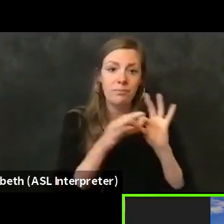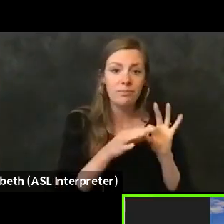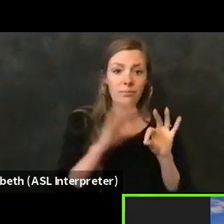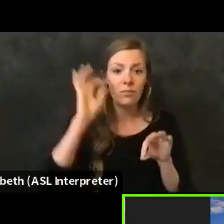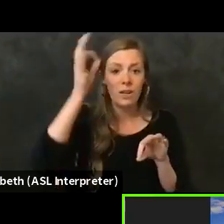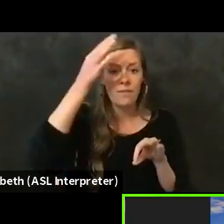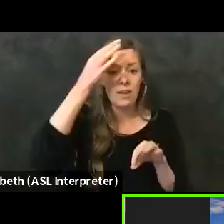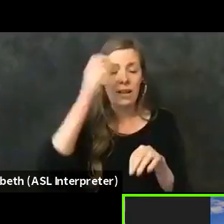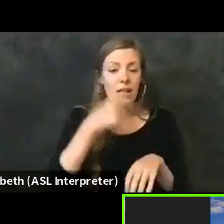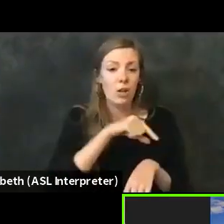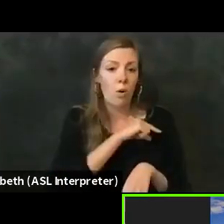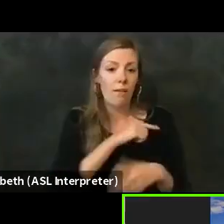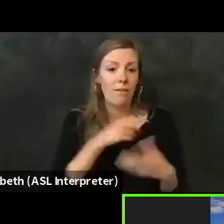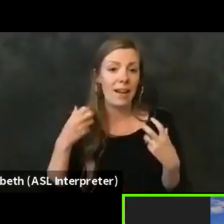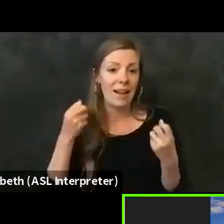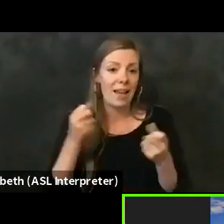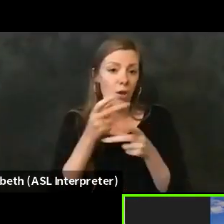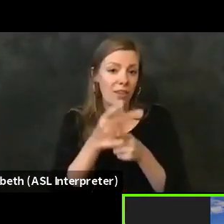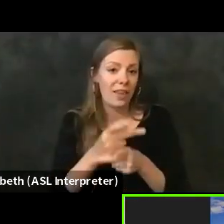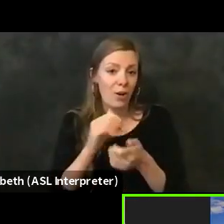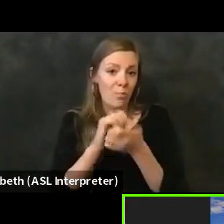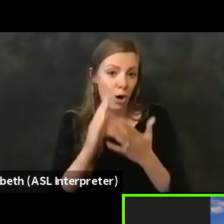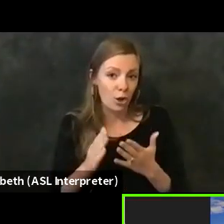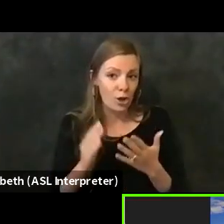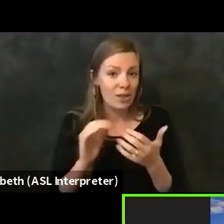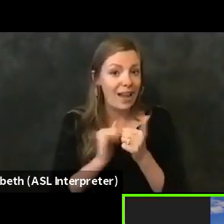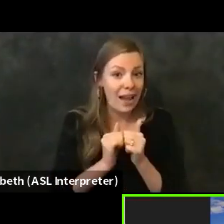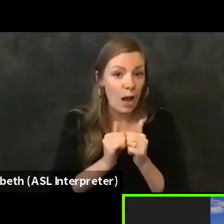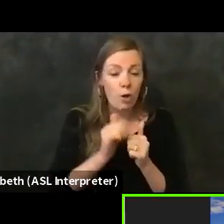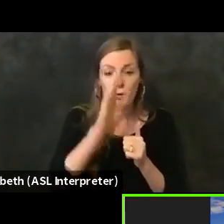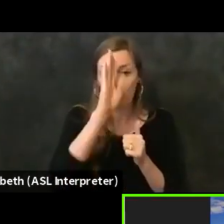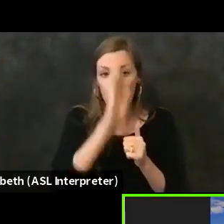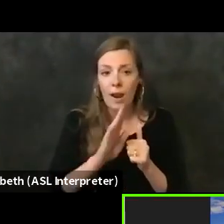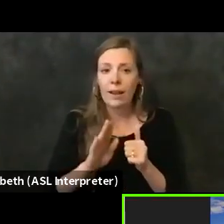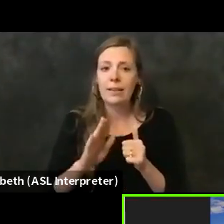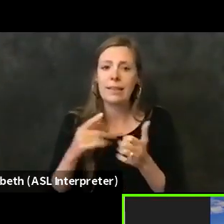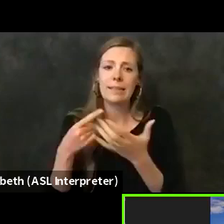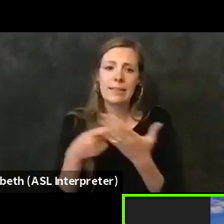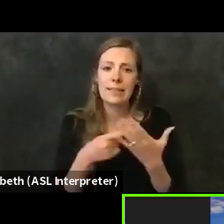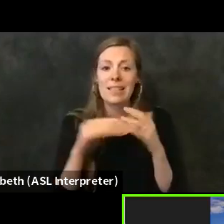clinic partners, to be able to directly address the equity goals.